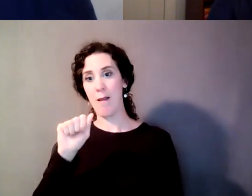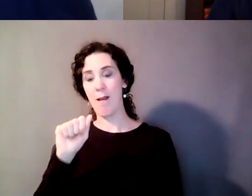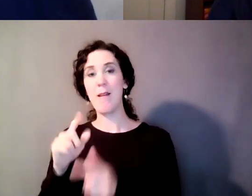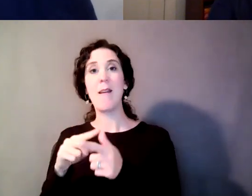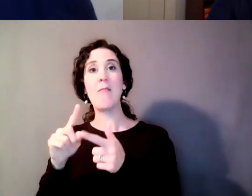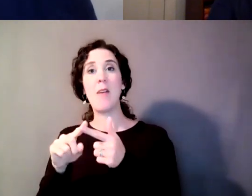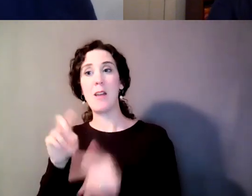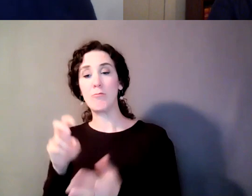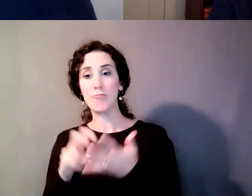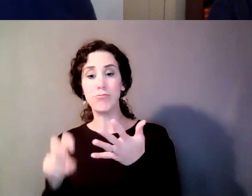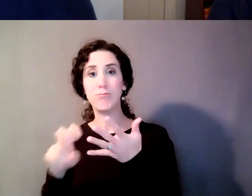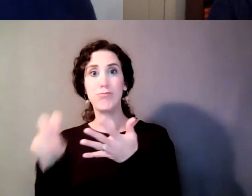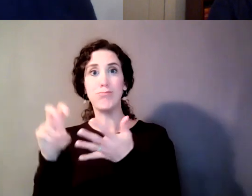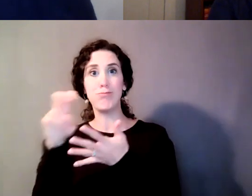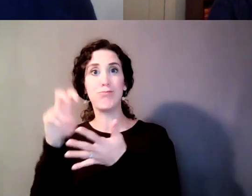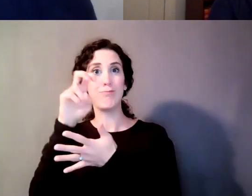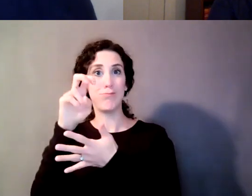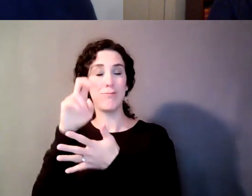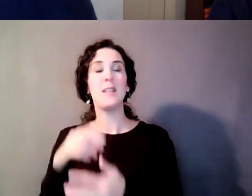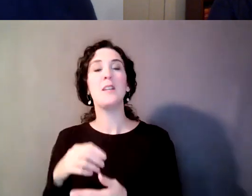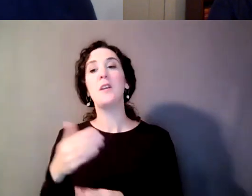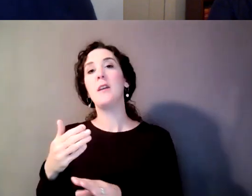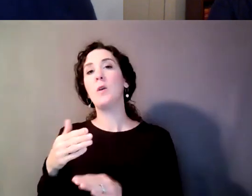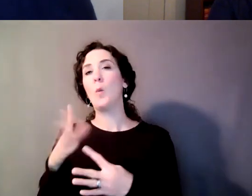within eight years. Before he was invited to move to the Seattle